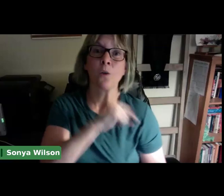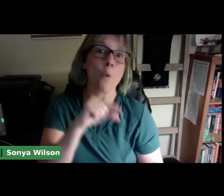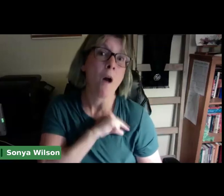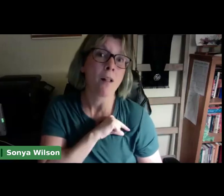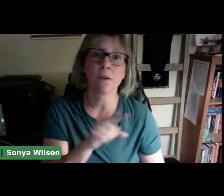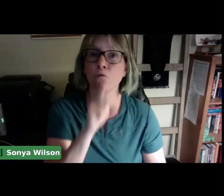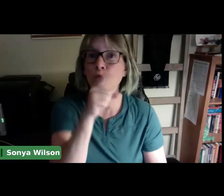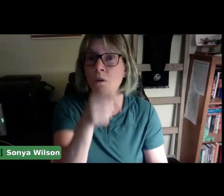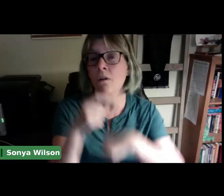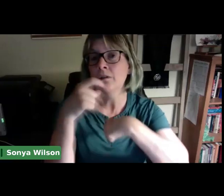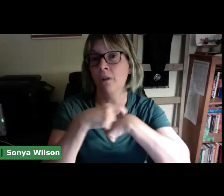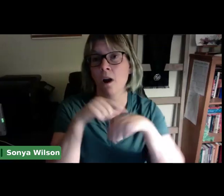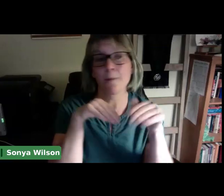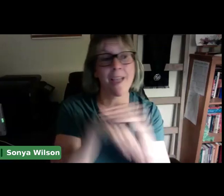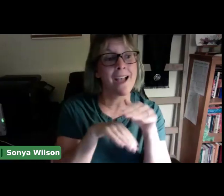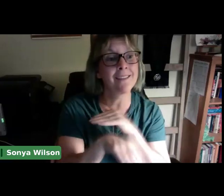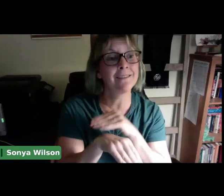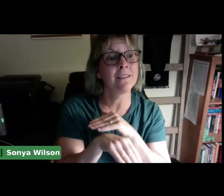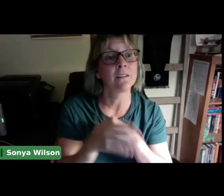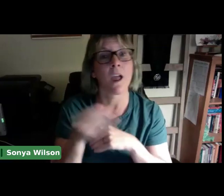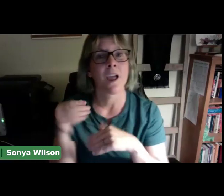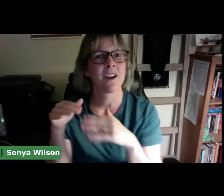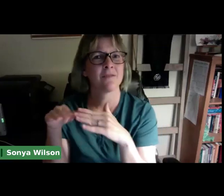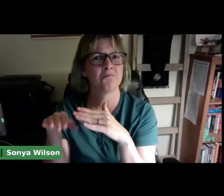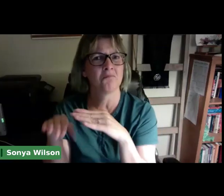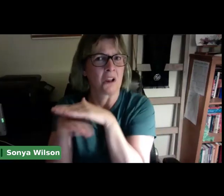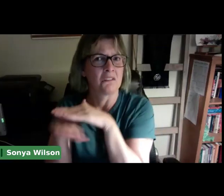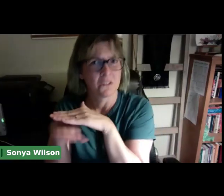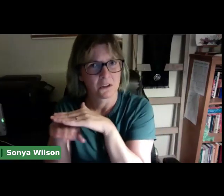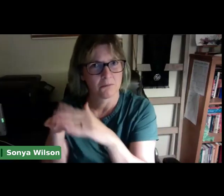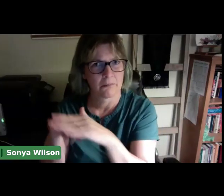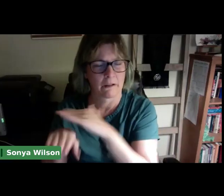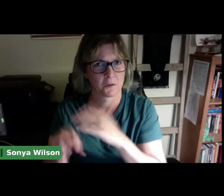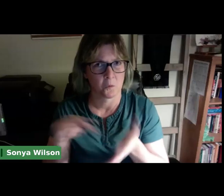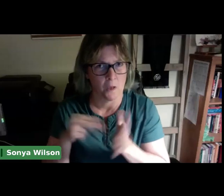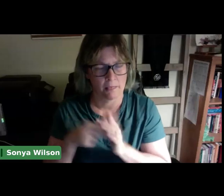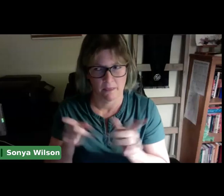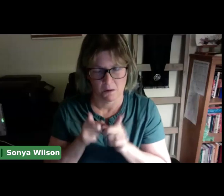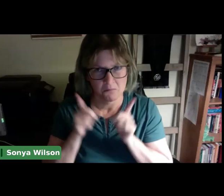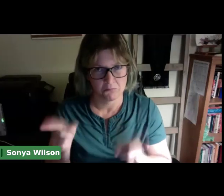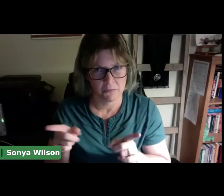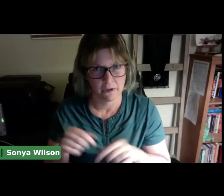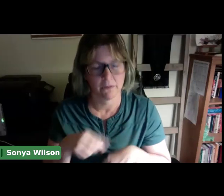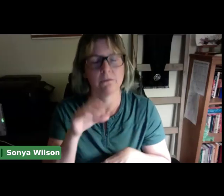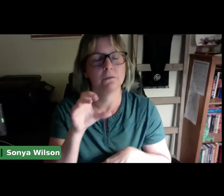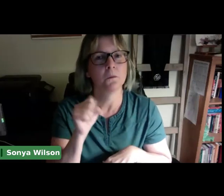And there is a difference between high quality, real time access and your basic needs, access.